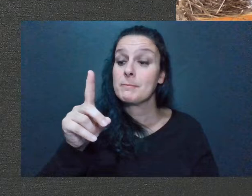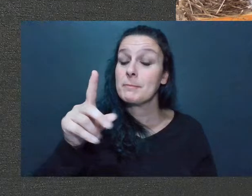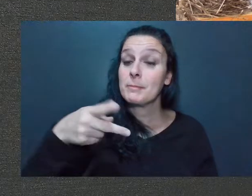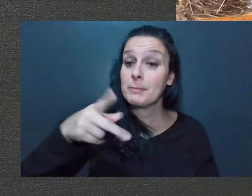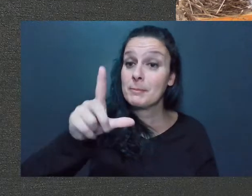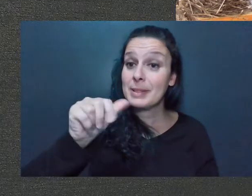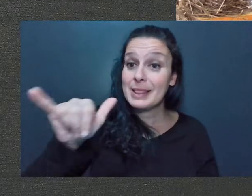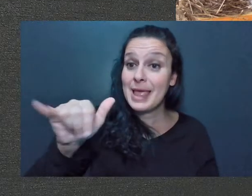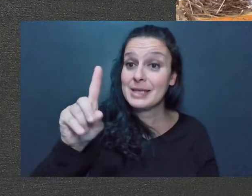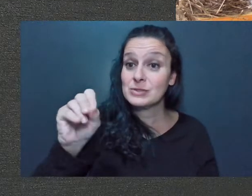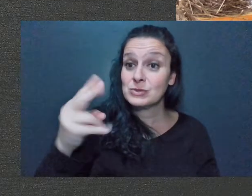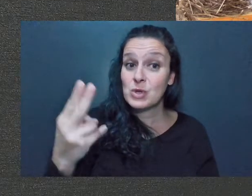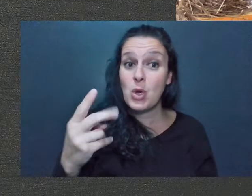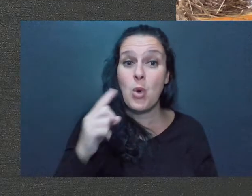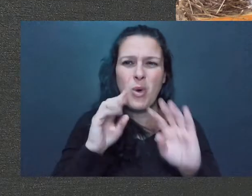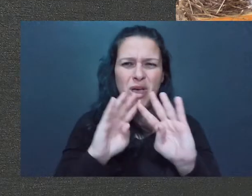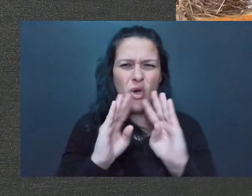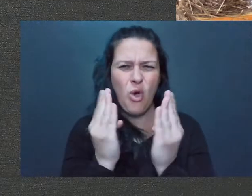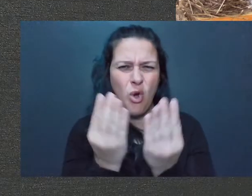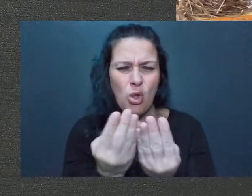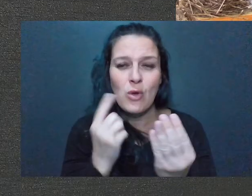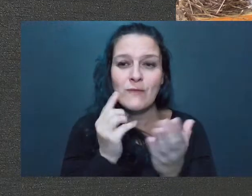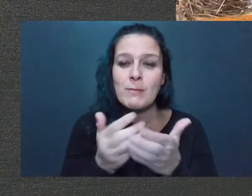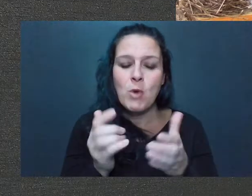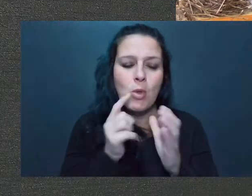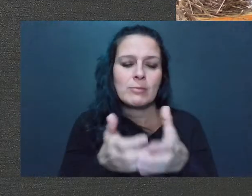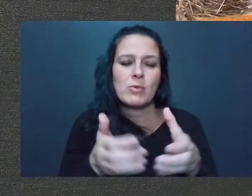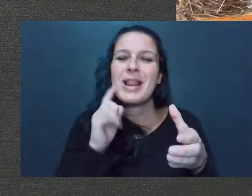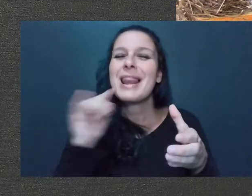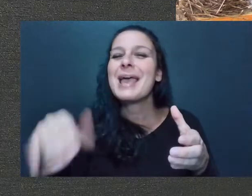On the outside, I'm gonna cover it like a blanket